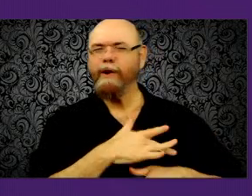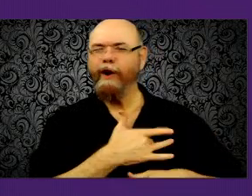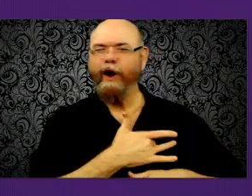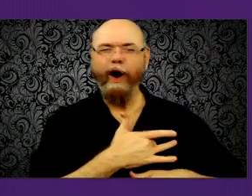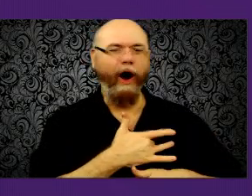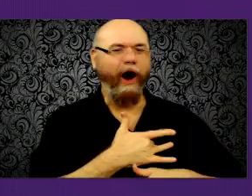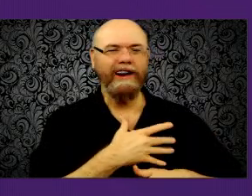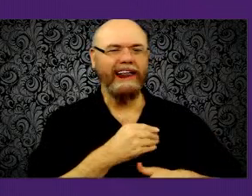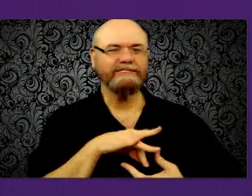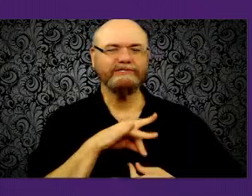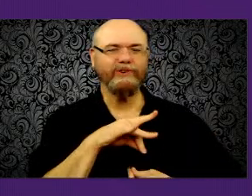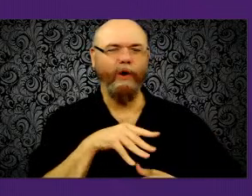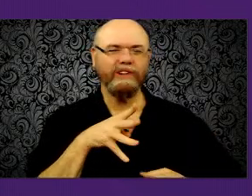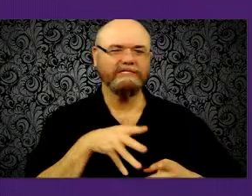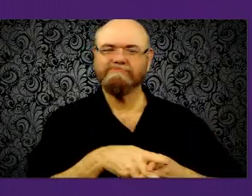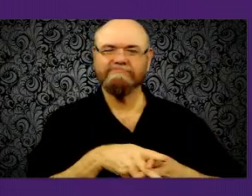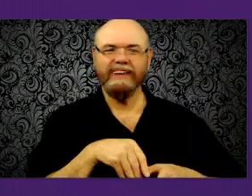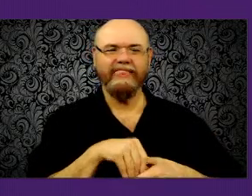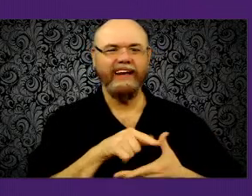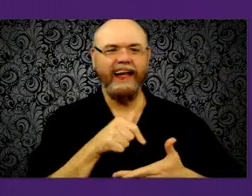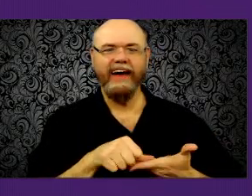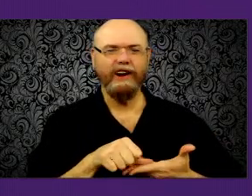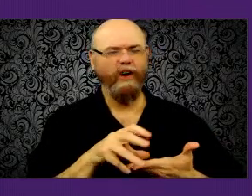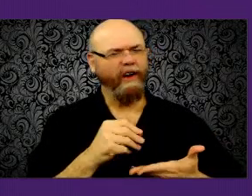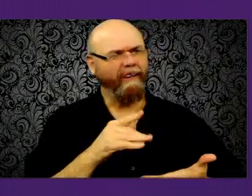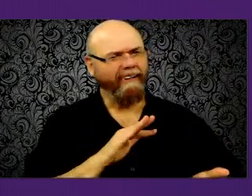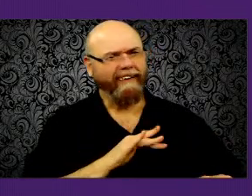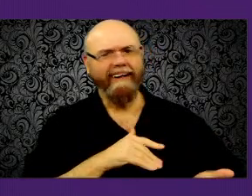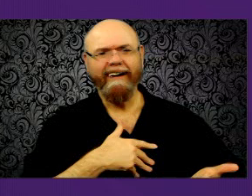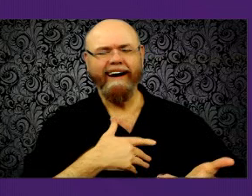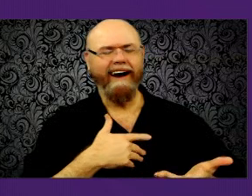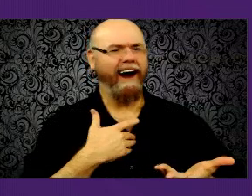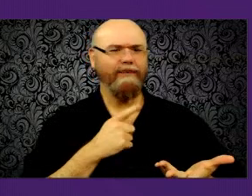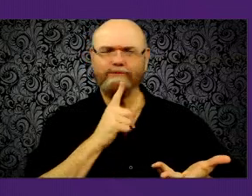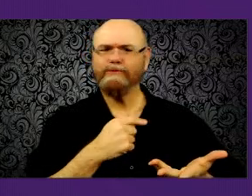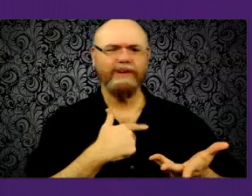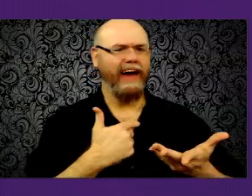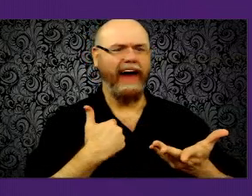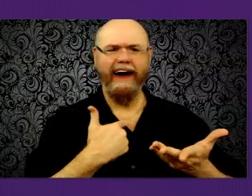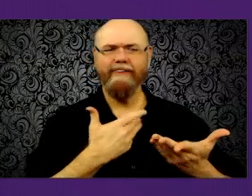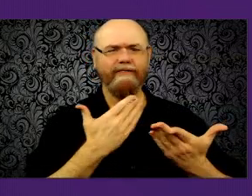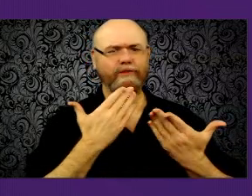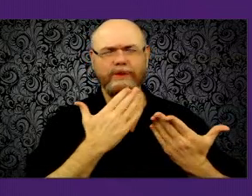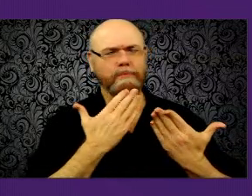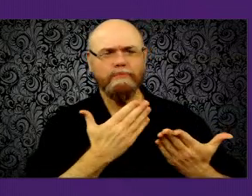letter, and I developed a great appreciation and awe for this woman and her experiences."